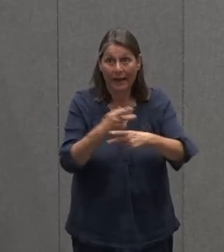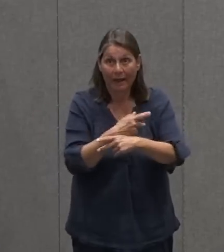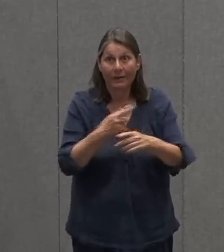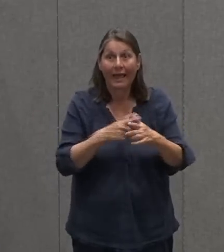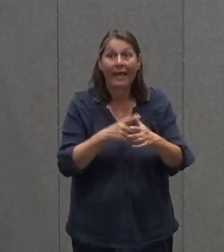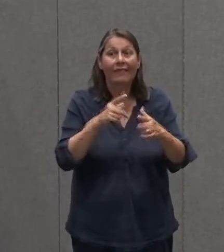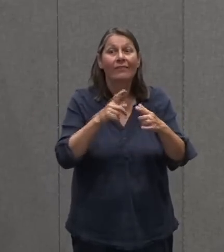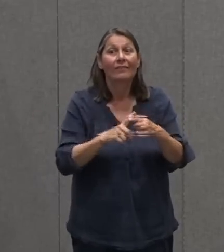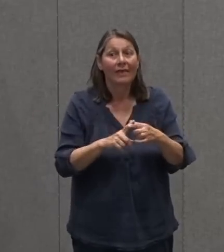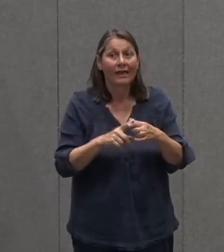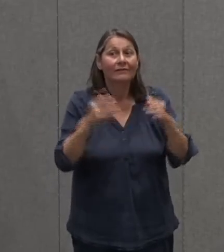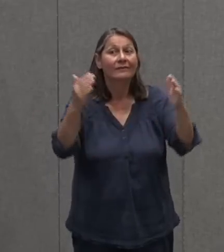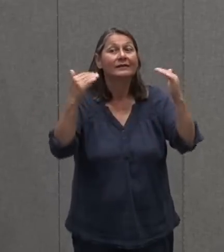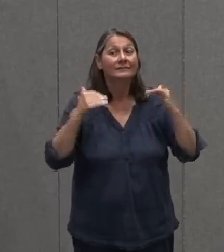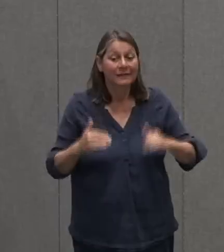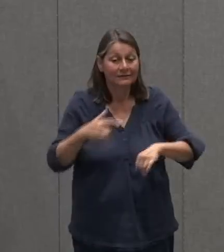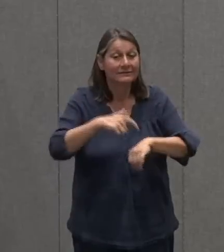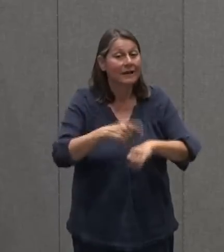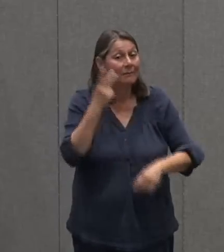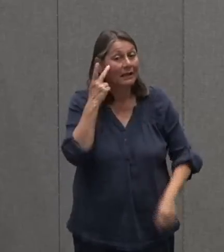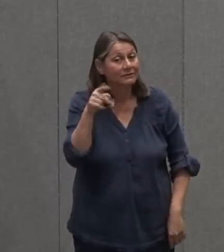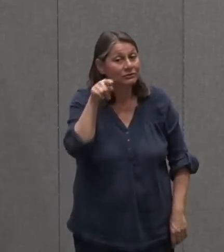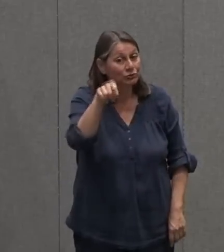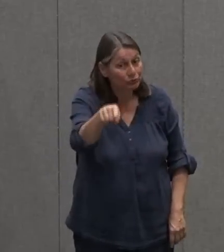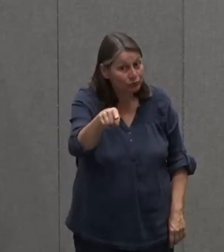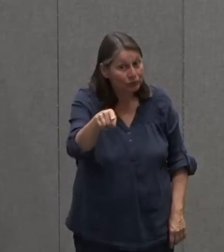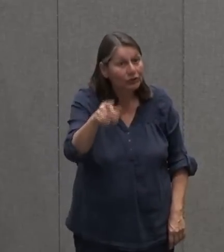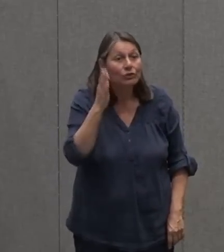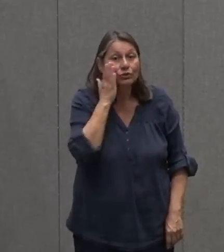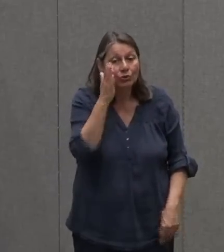So, that's what I'd like you to do is figure out how much for your classmate